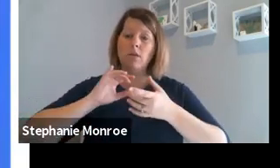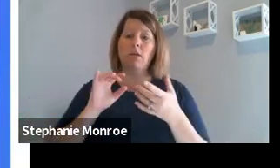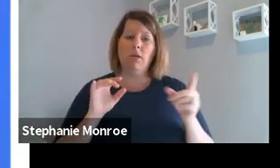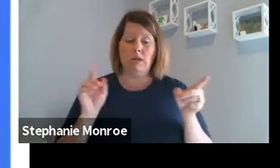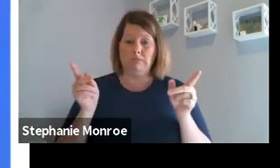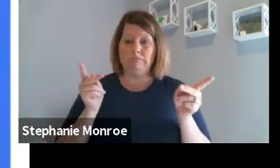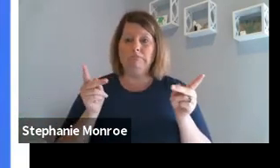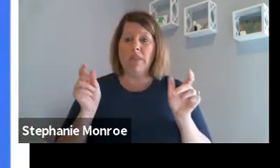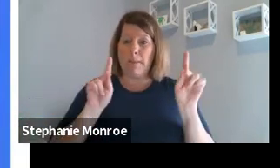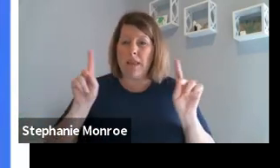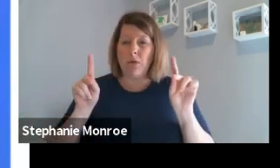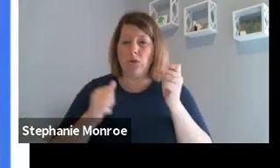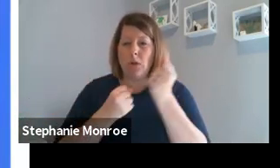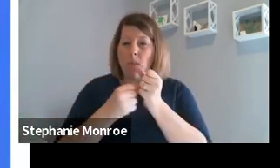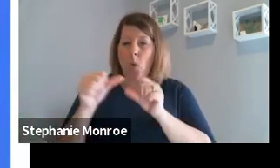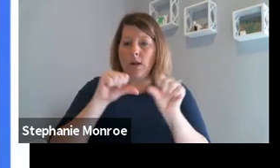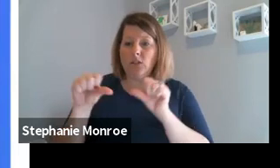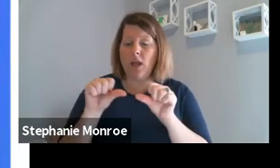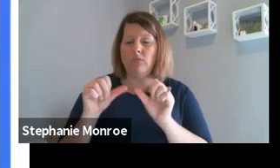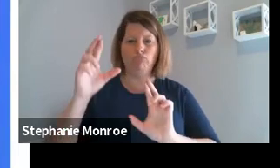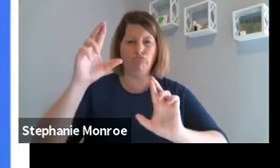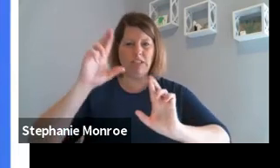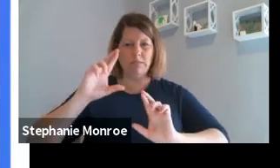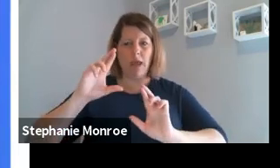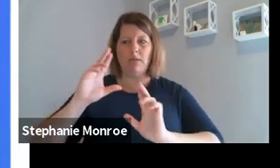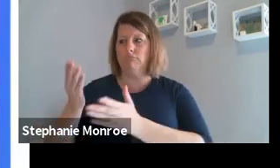They respect the right that each of them has,